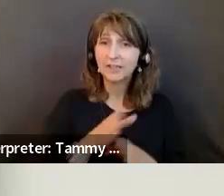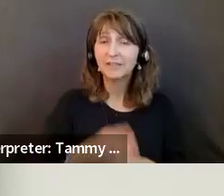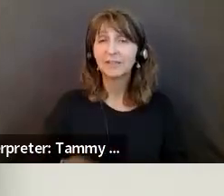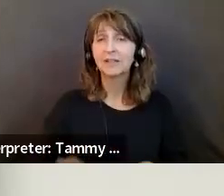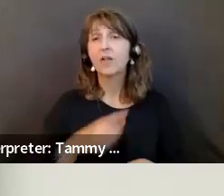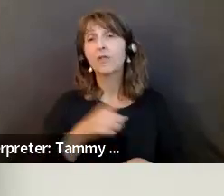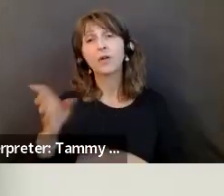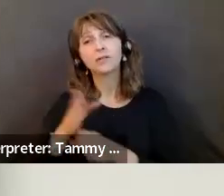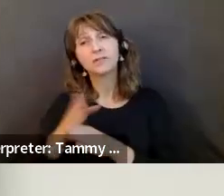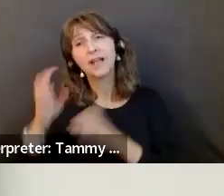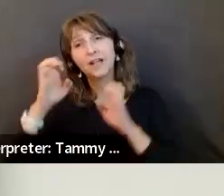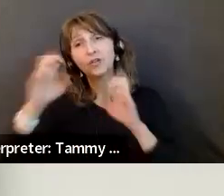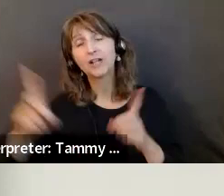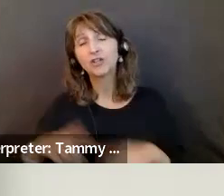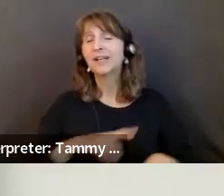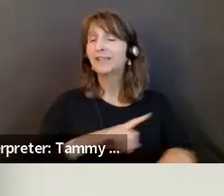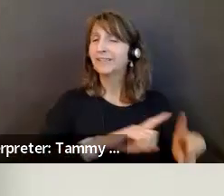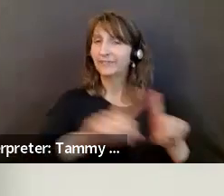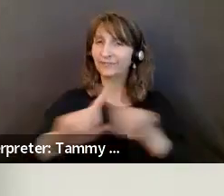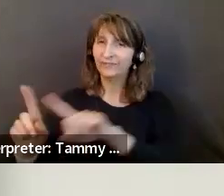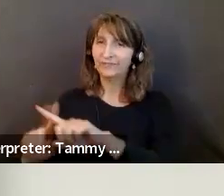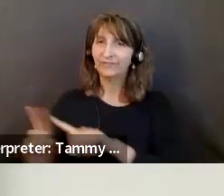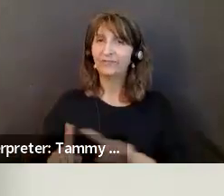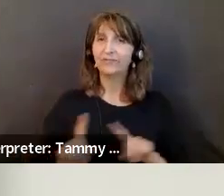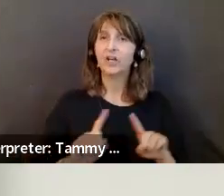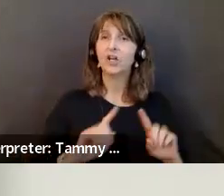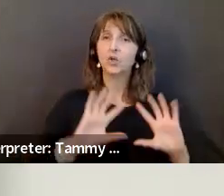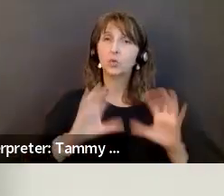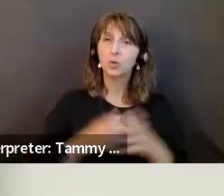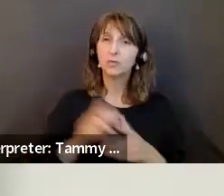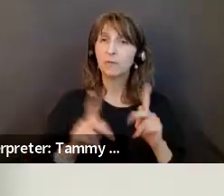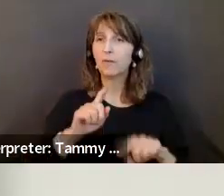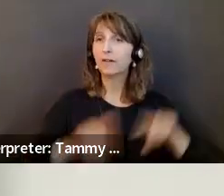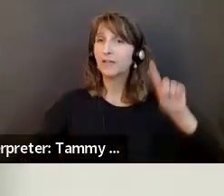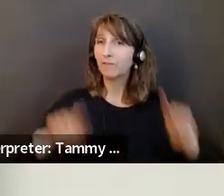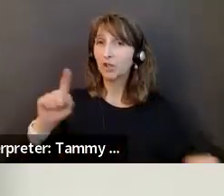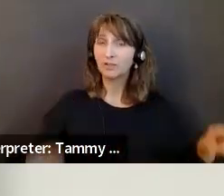So we really have a broad, wide reaching diverse group of community members involved in the work groups.